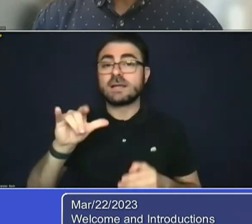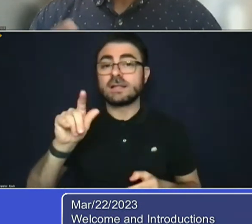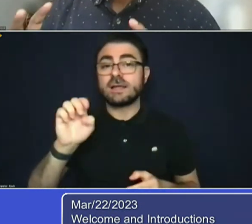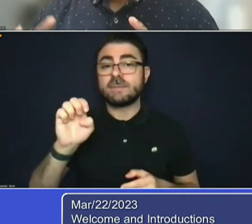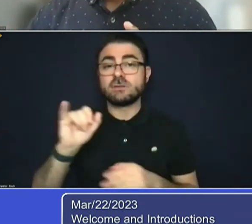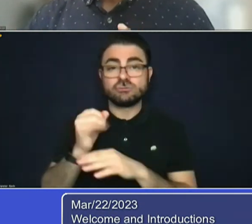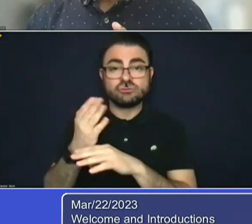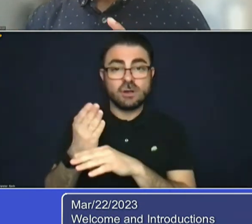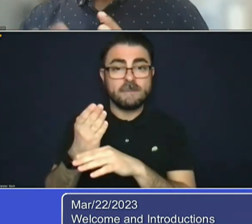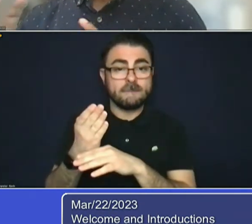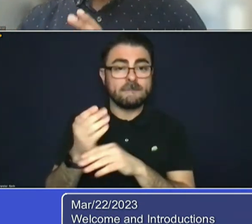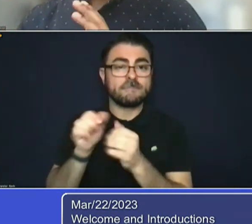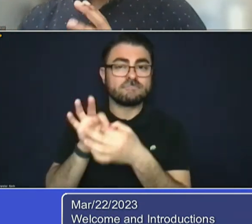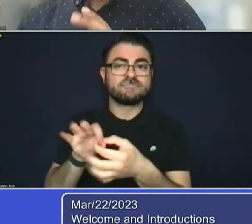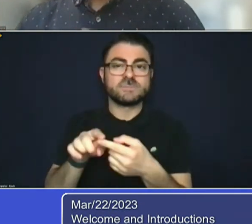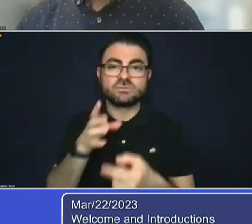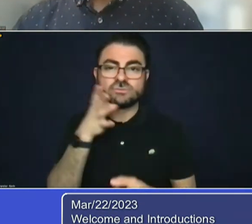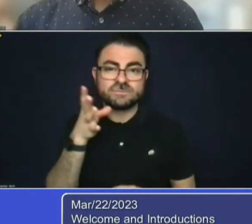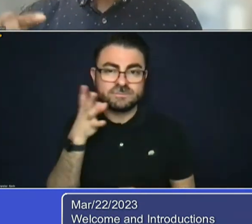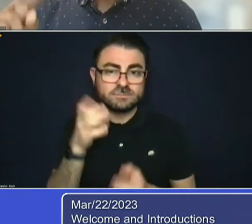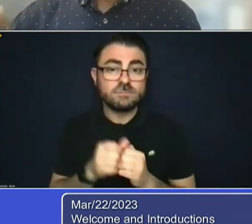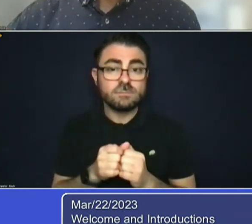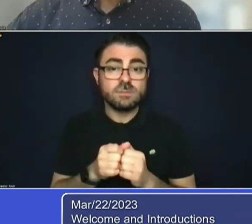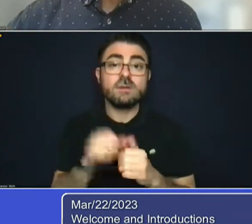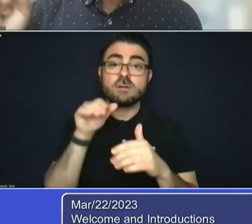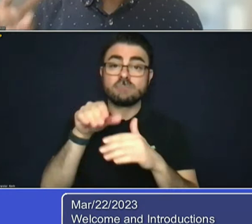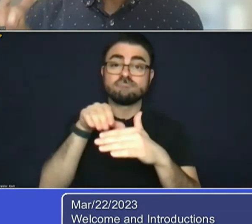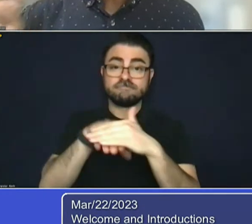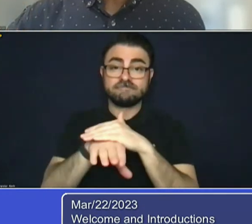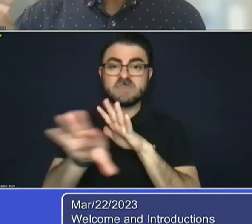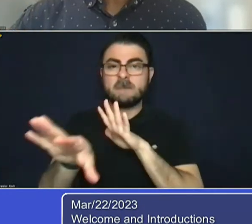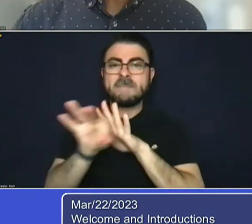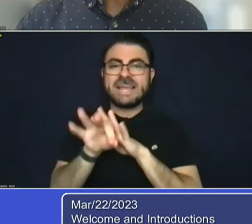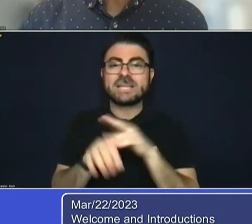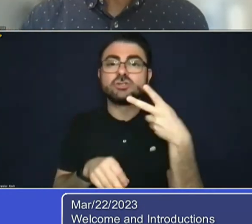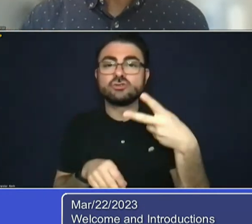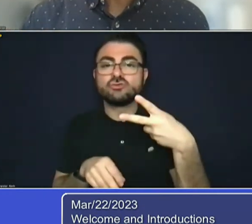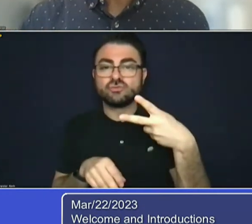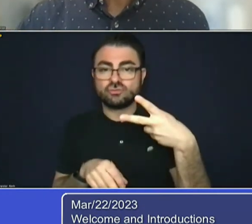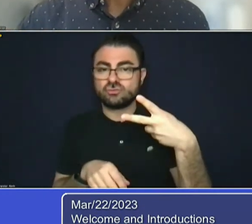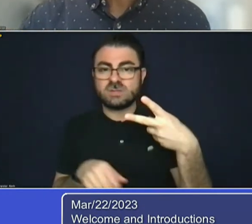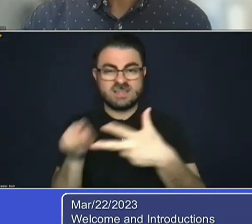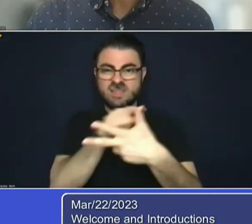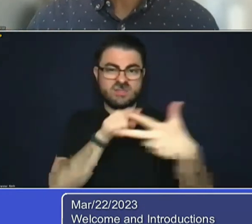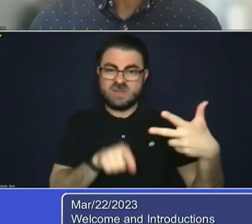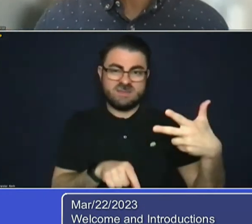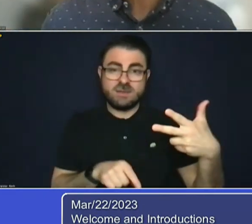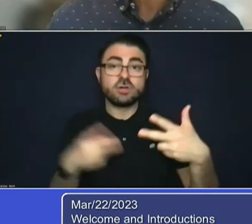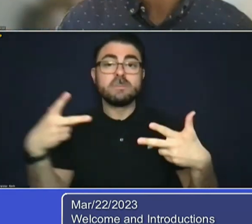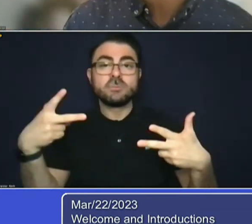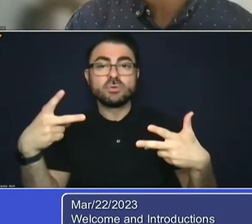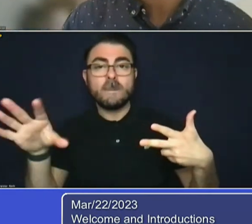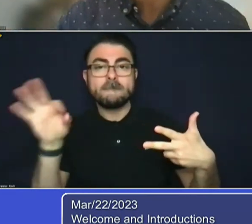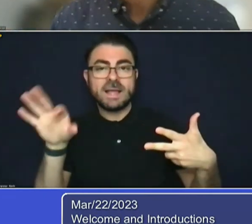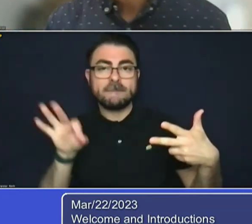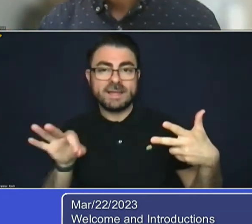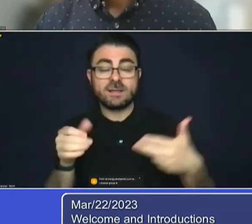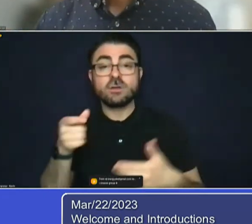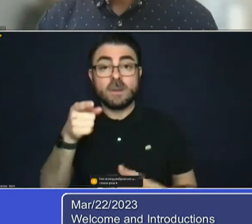GROUP AND THE THIRD IS COMMUNITY